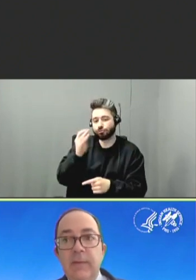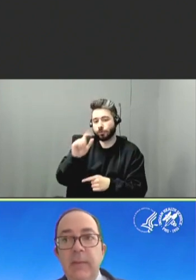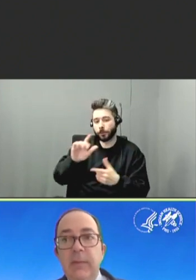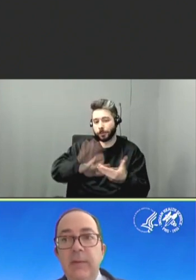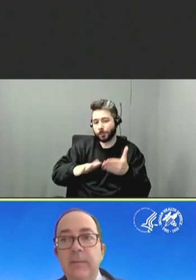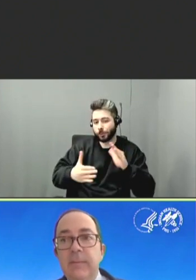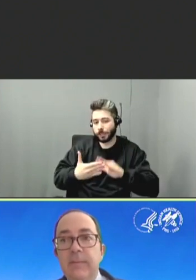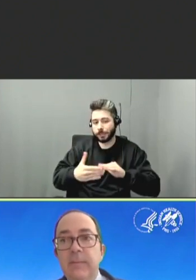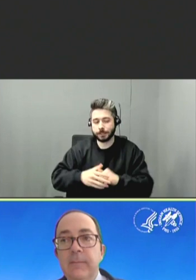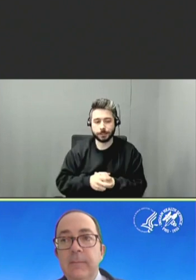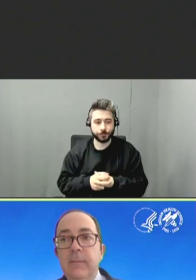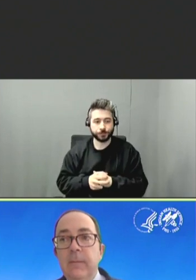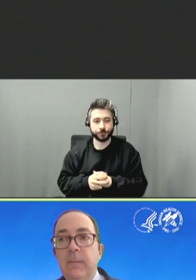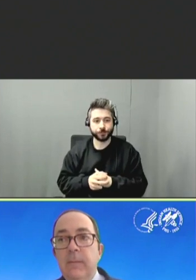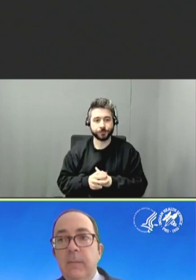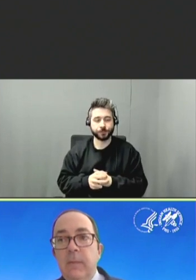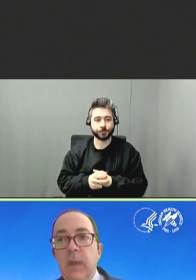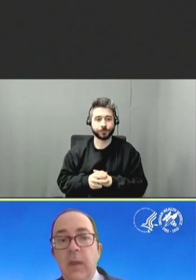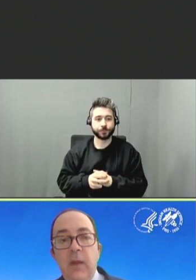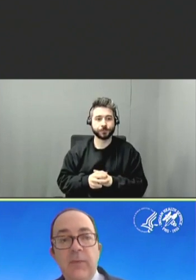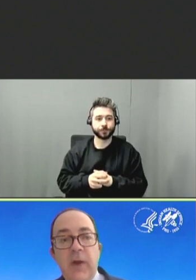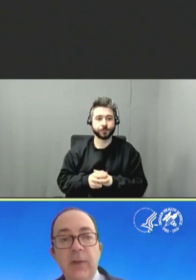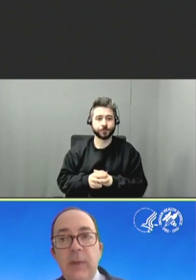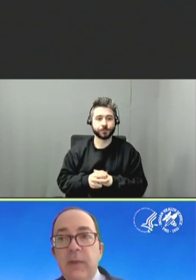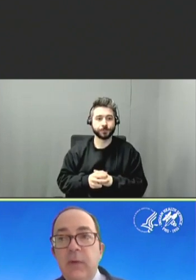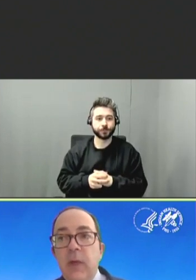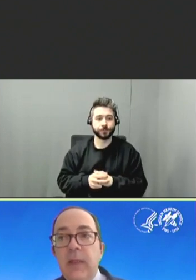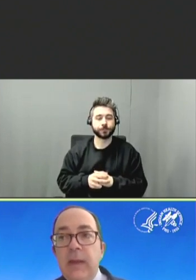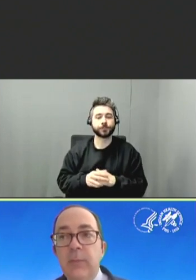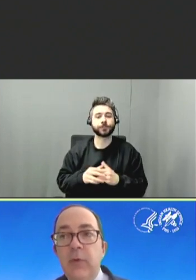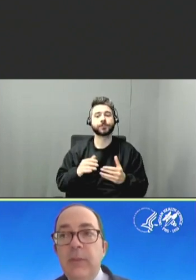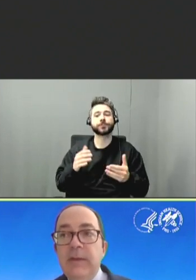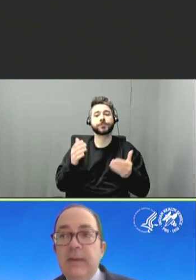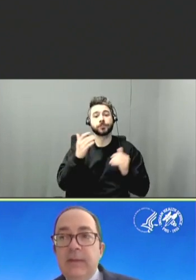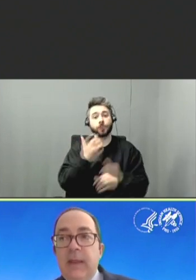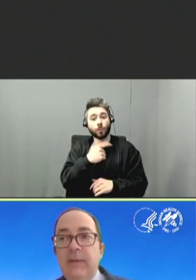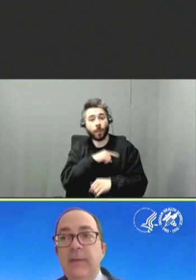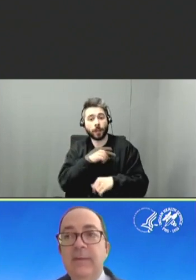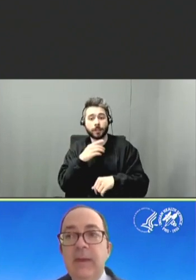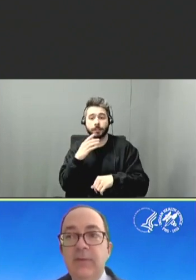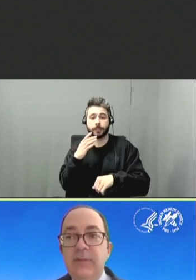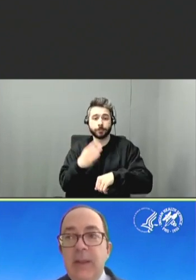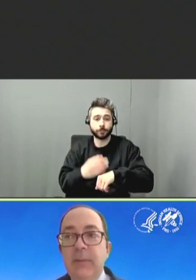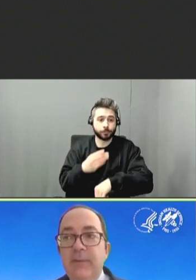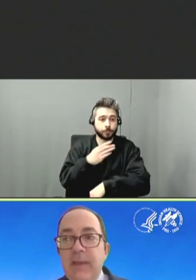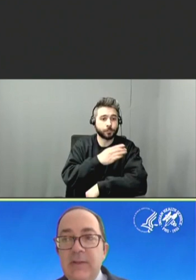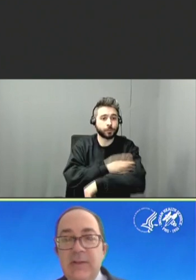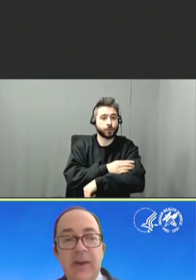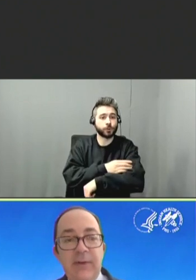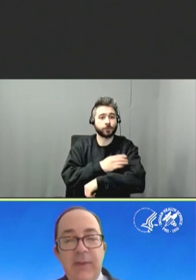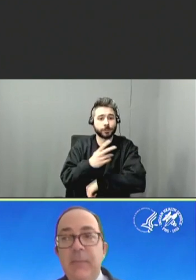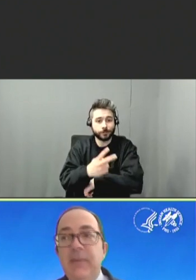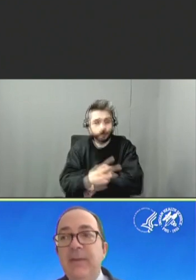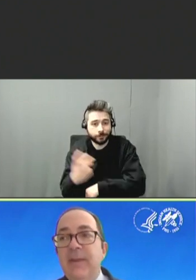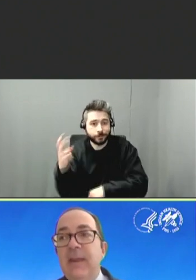Next slide, please. Following the quality improvement dictate to steal shamelessly and share seamlessly,